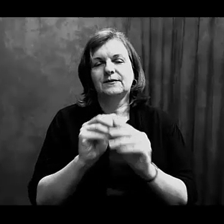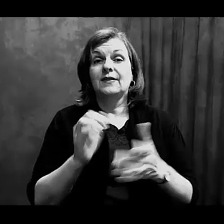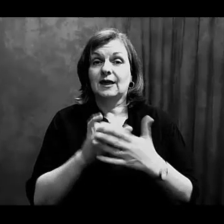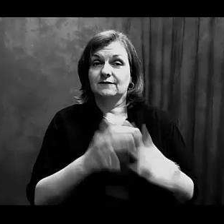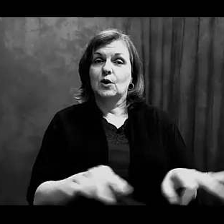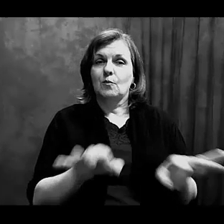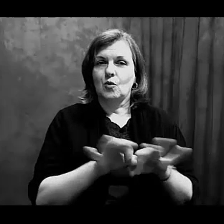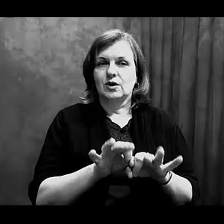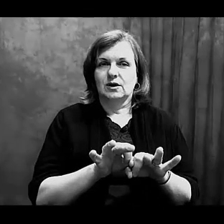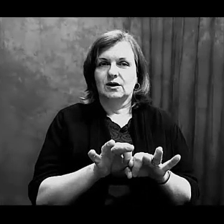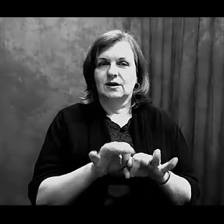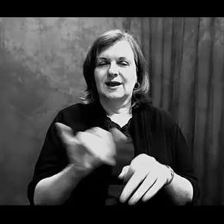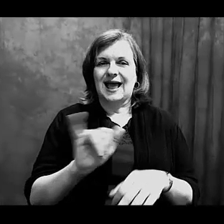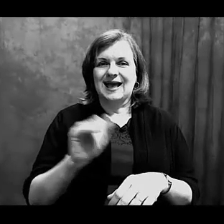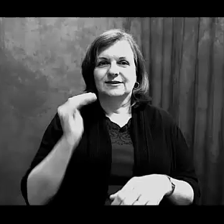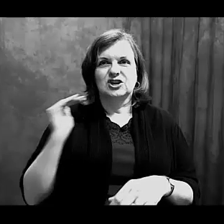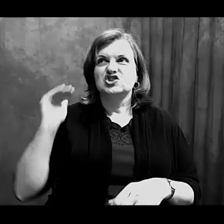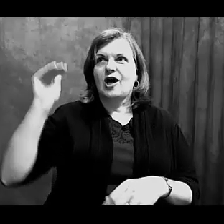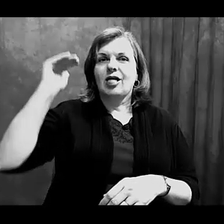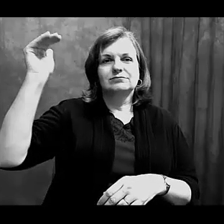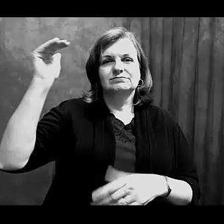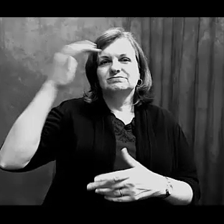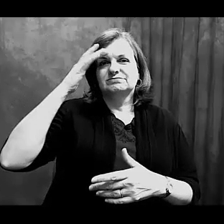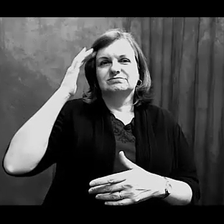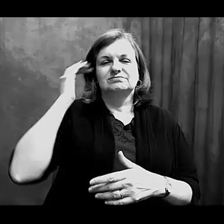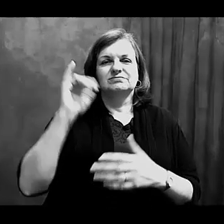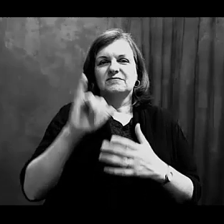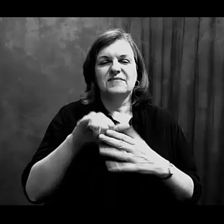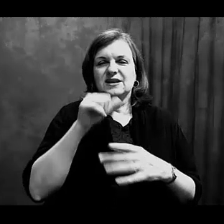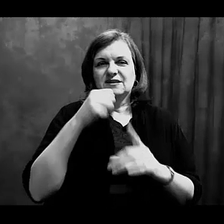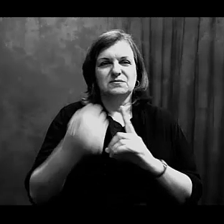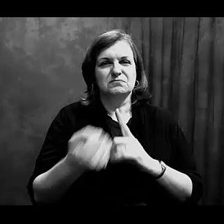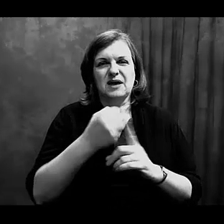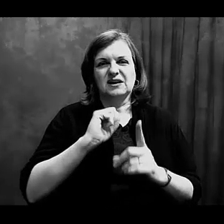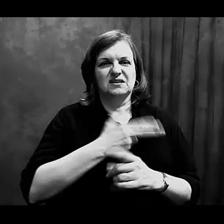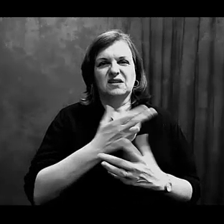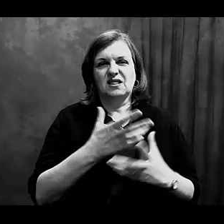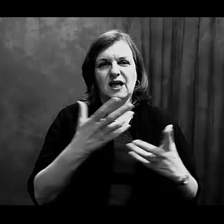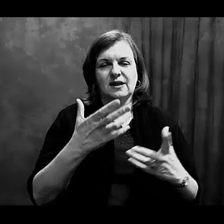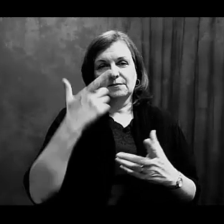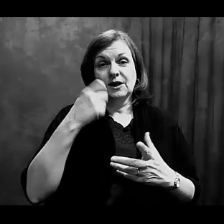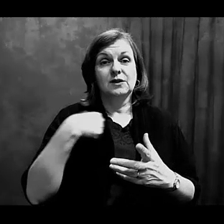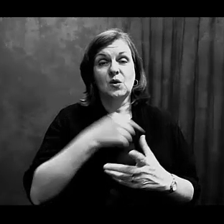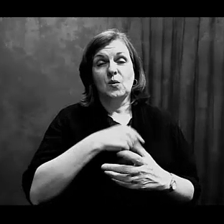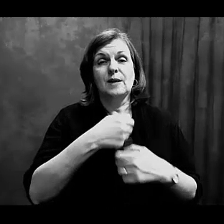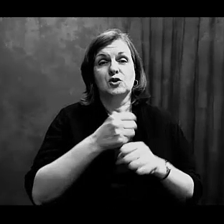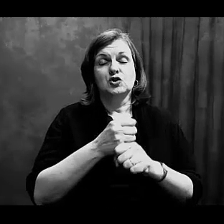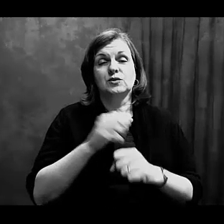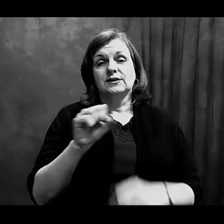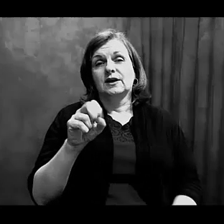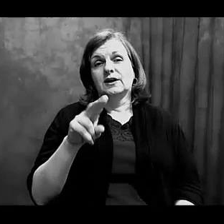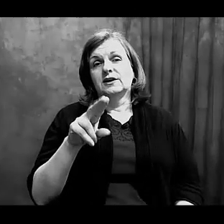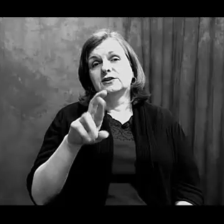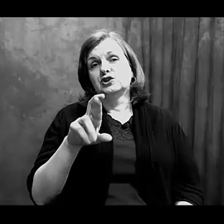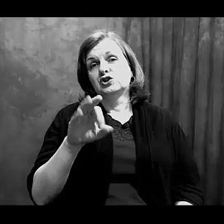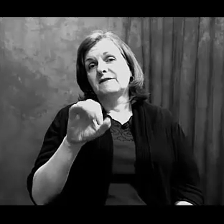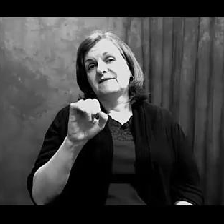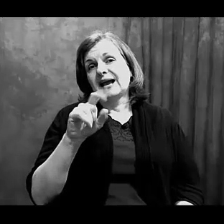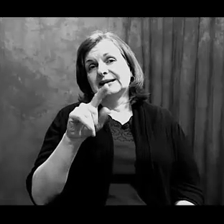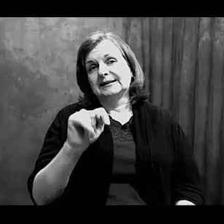about this too much it doesn't impact us a lot because we're good at producing the surfactants - we are good at the secretions